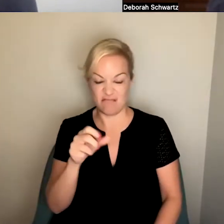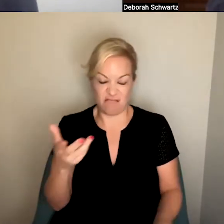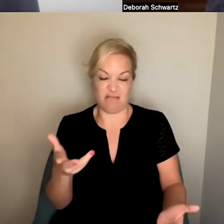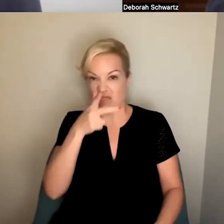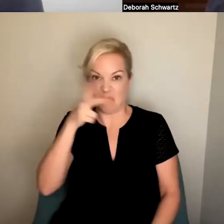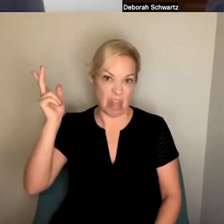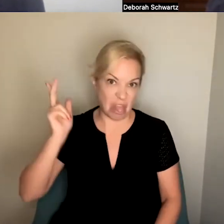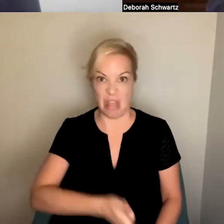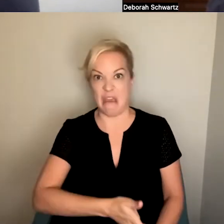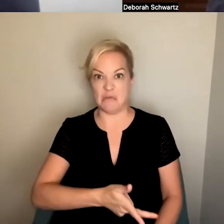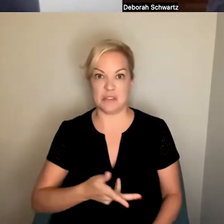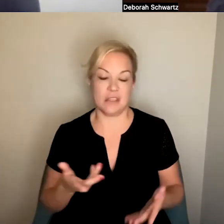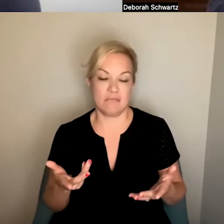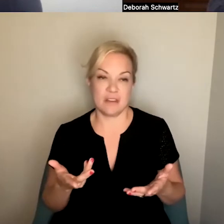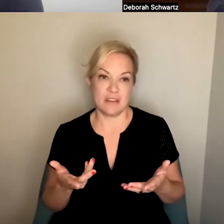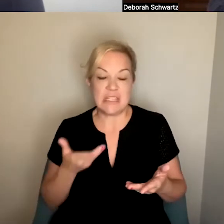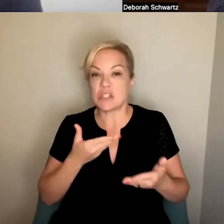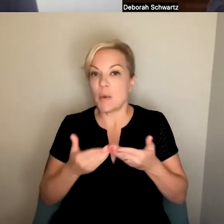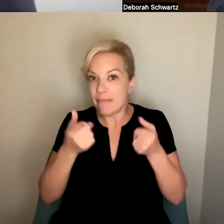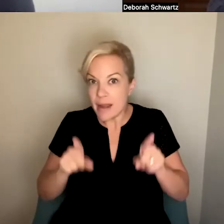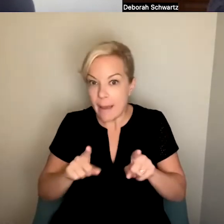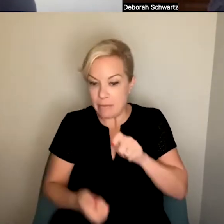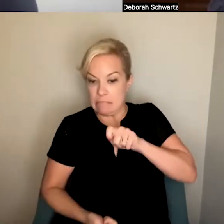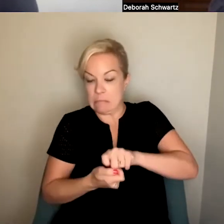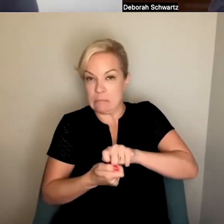blatantly retaliatory it can be hard to prove that legally and I think that's,